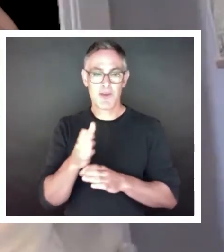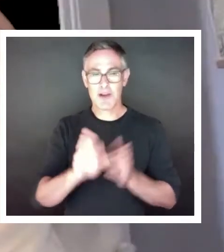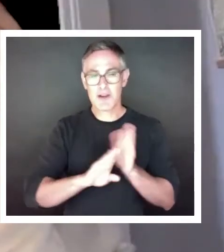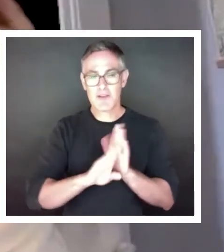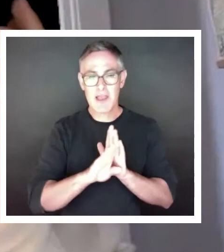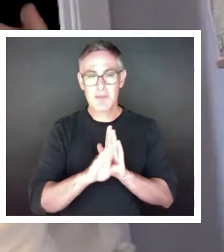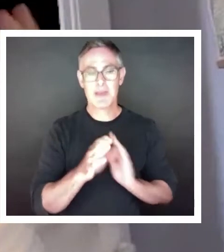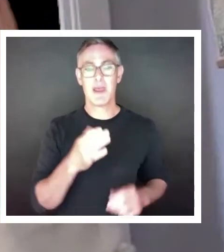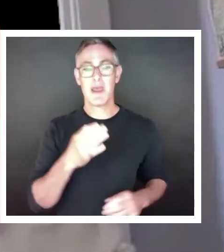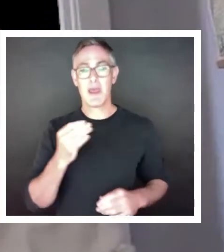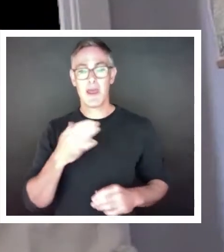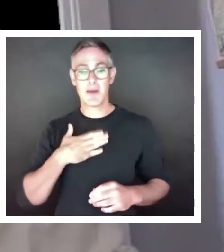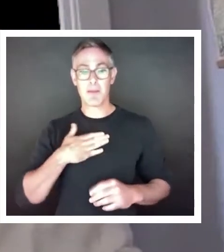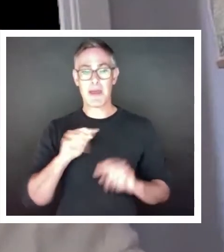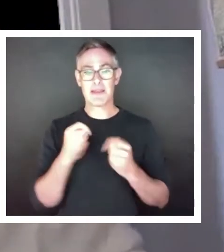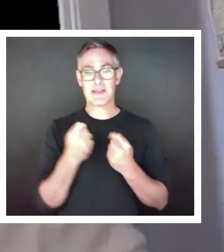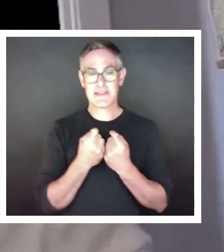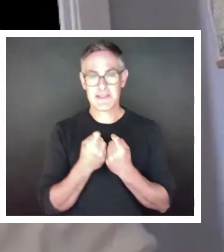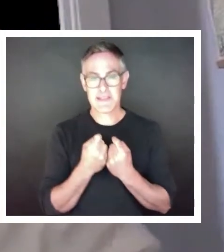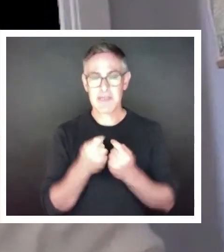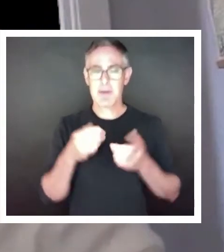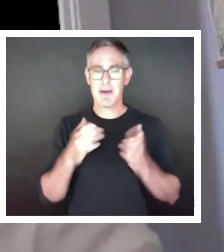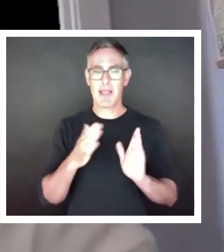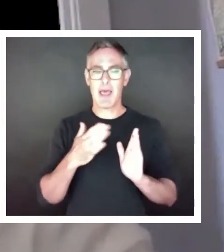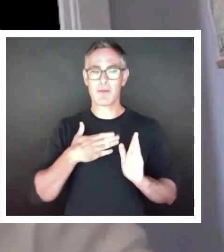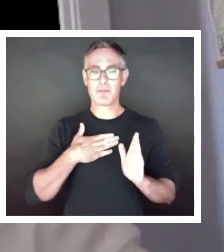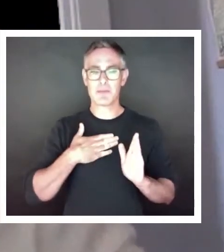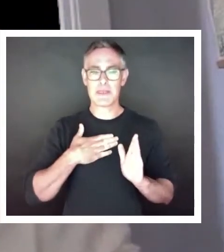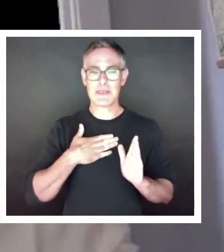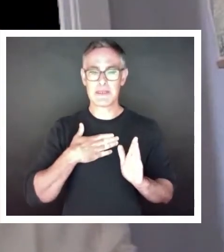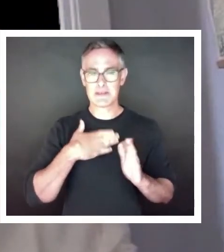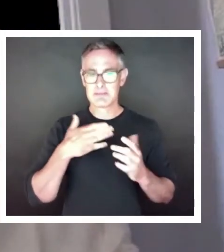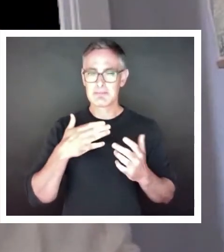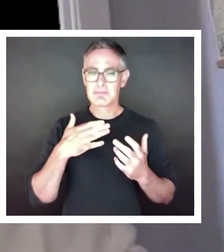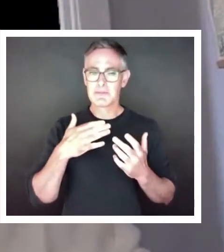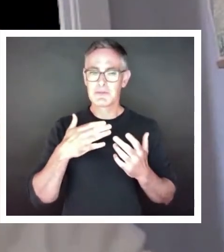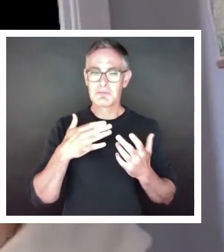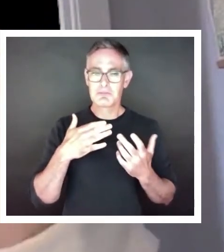So Bentley inches in Leeds, and was always support